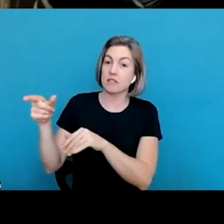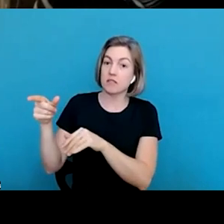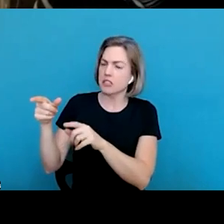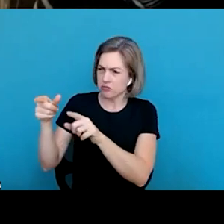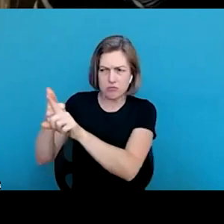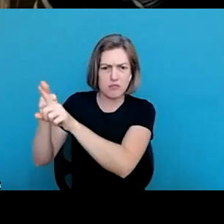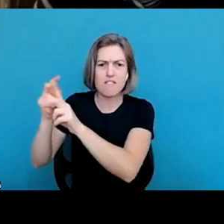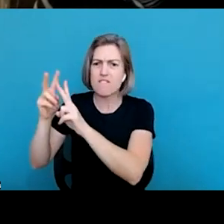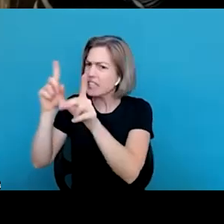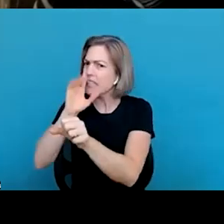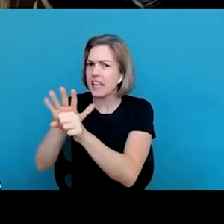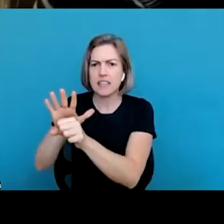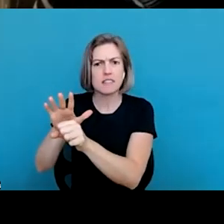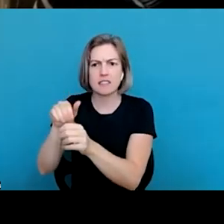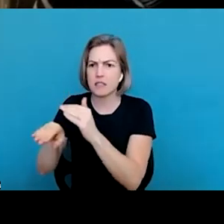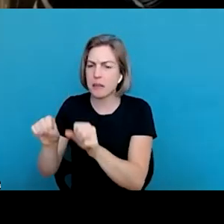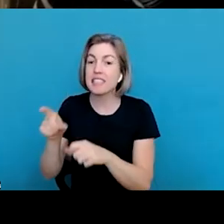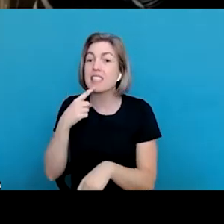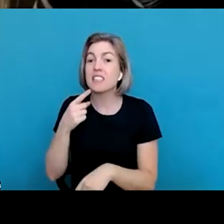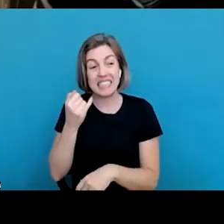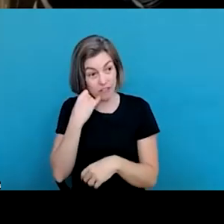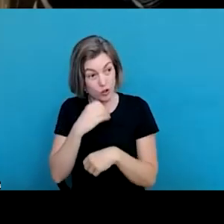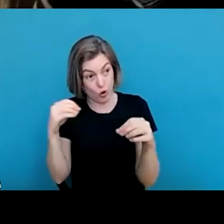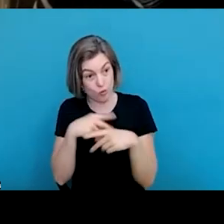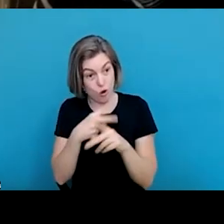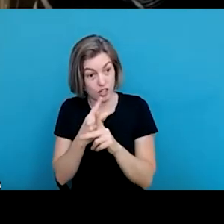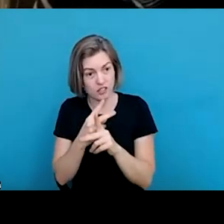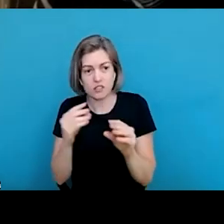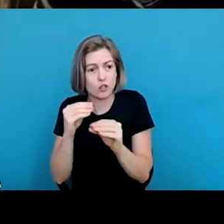He said, if there is no product, there is no product accessibility.